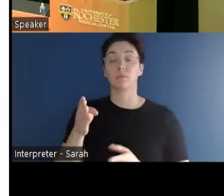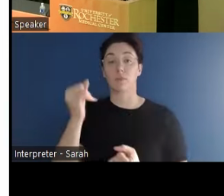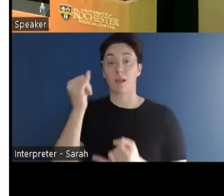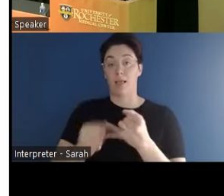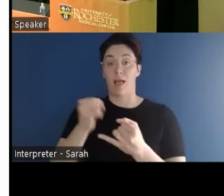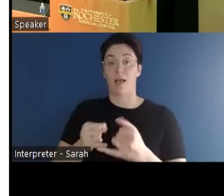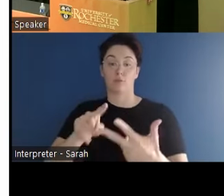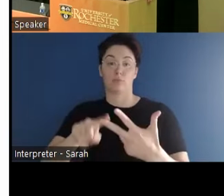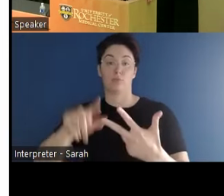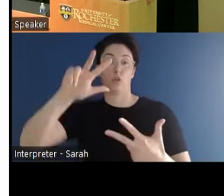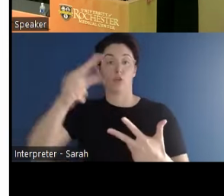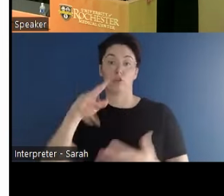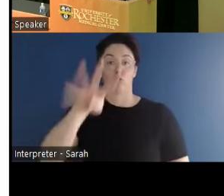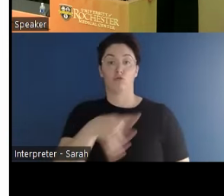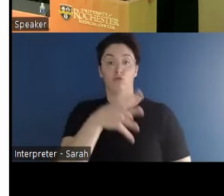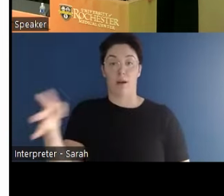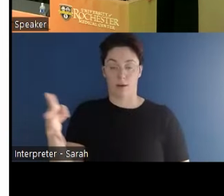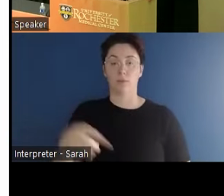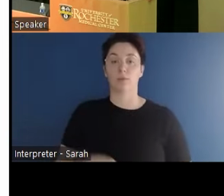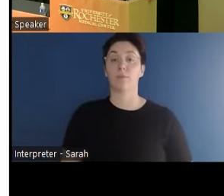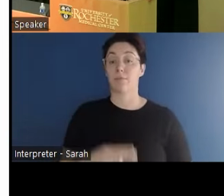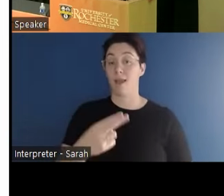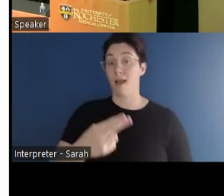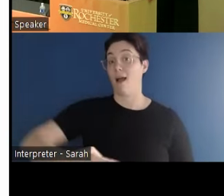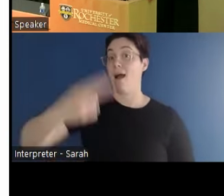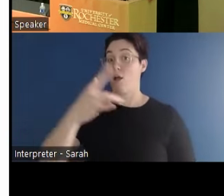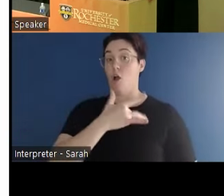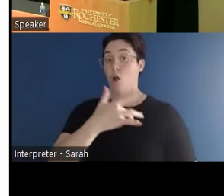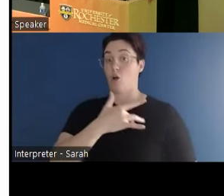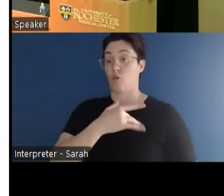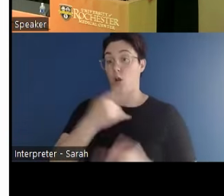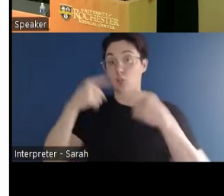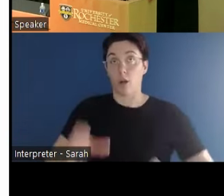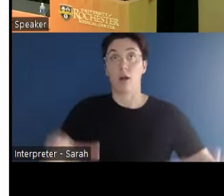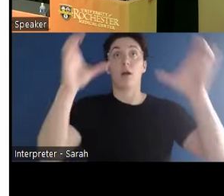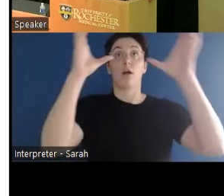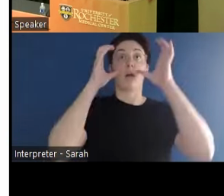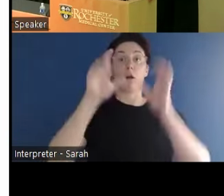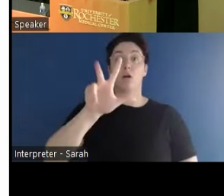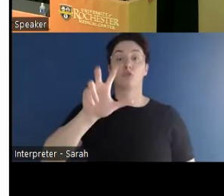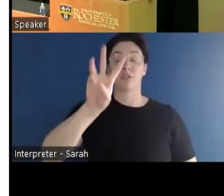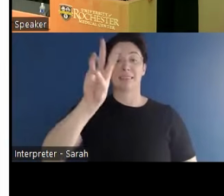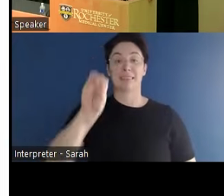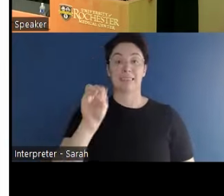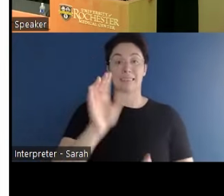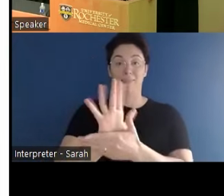graph shows that higher heart rate during that 360 social video was marginally associated with